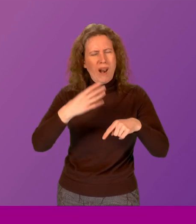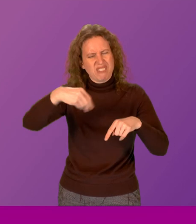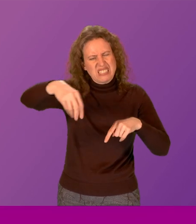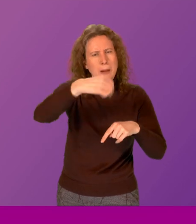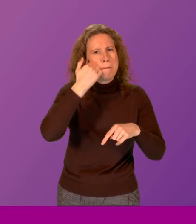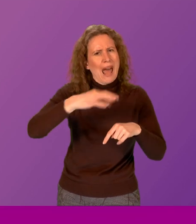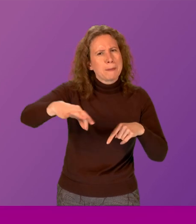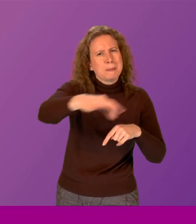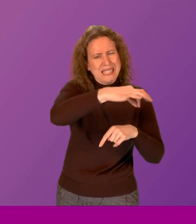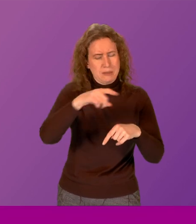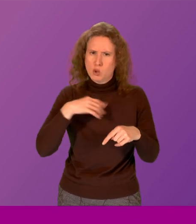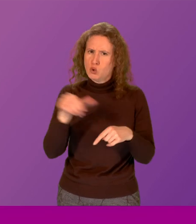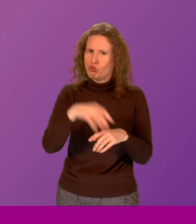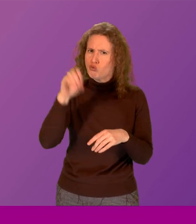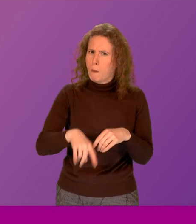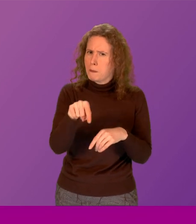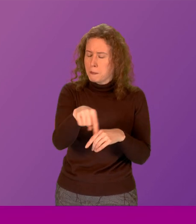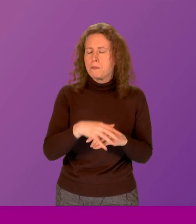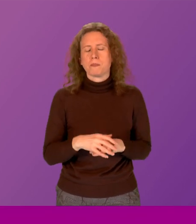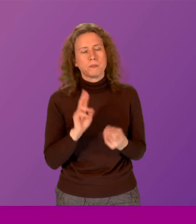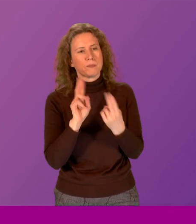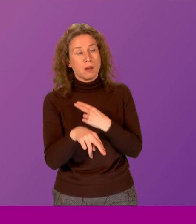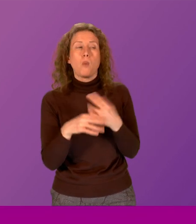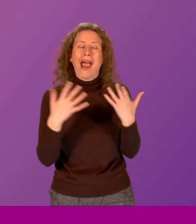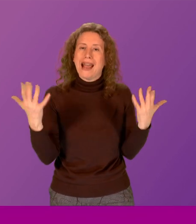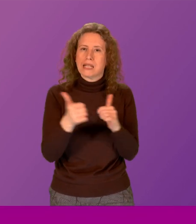Local sport and leisure facilities, including artificial grass pitches,